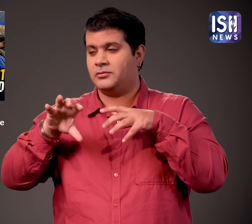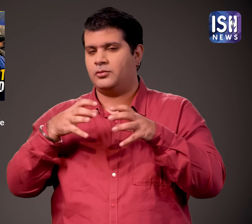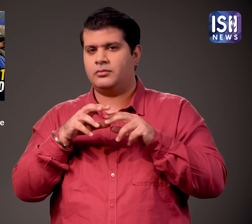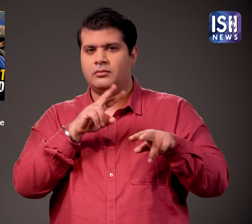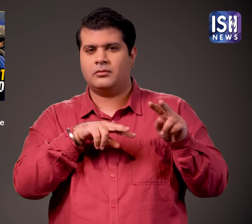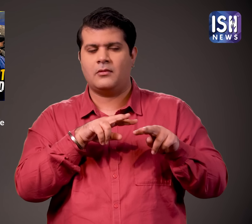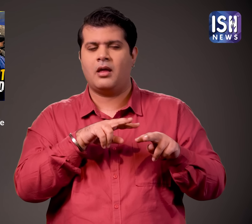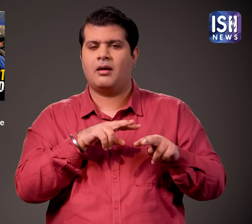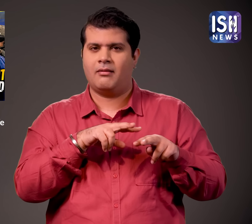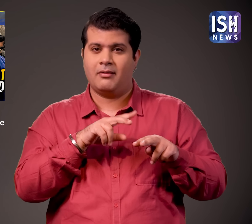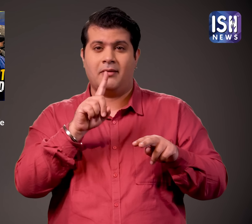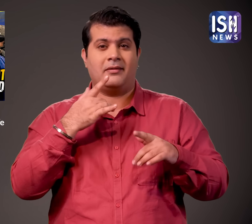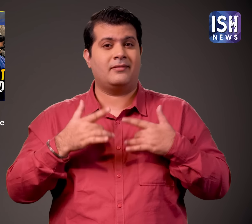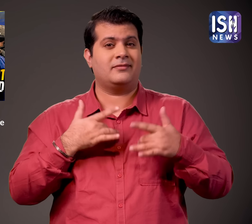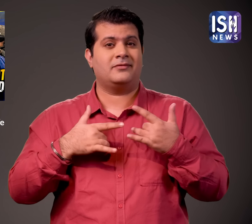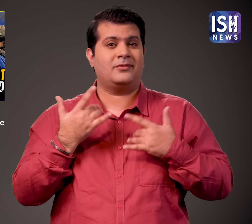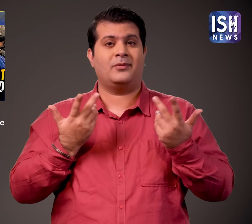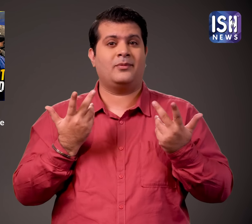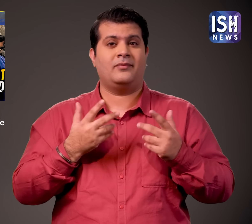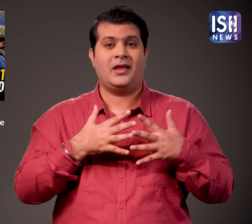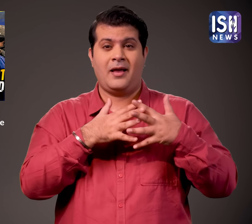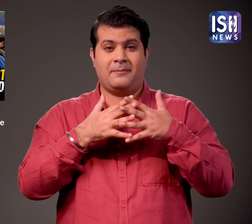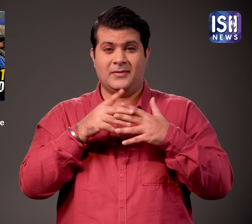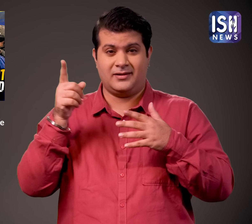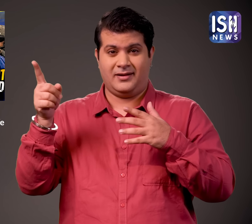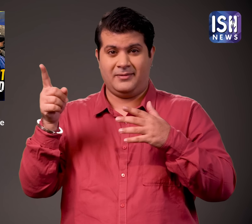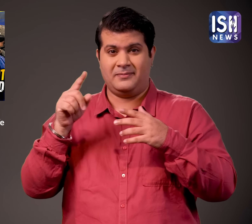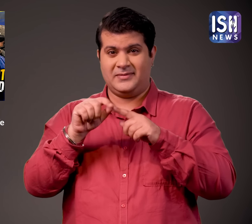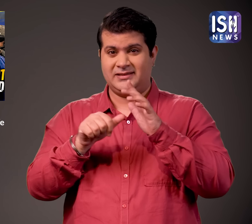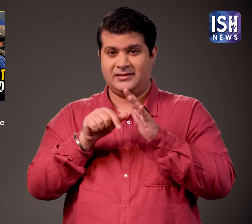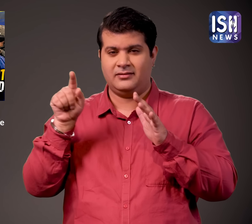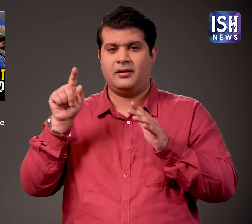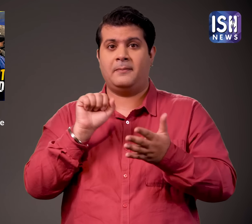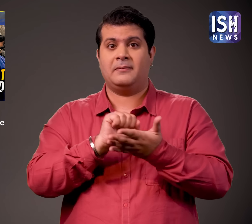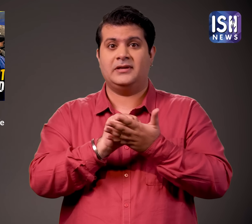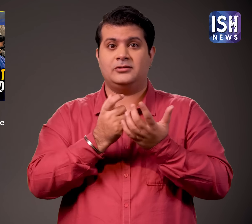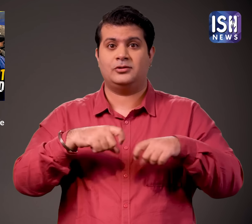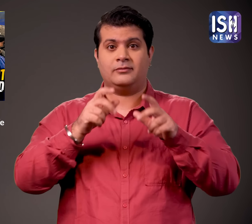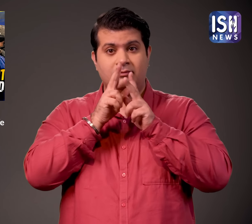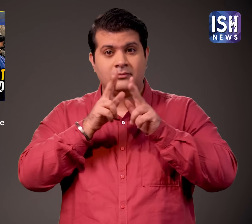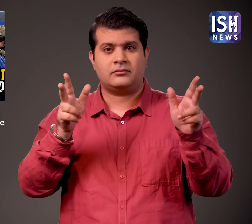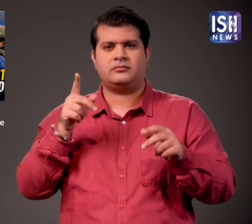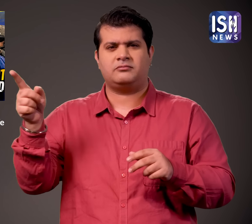Experts see it differently, pointing to an interesting statement made by President Trump during his press conference in which he said,